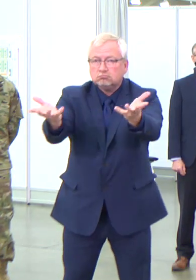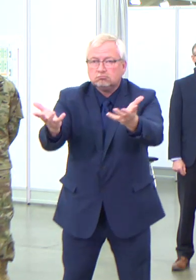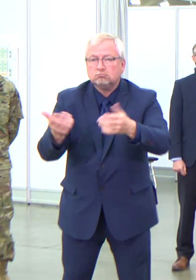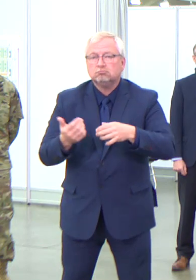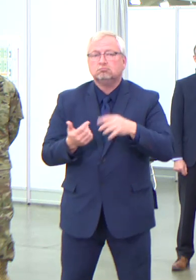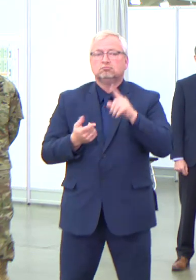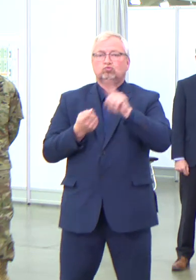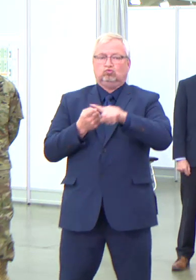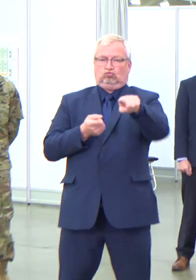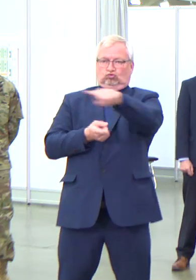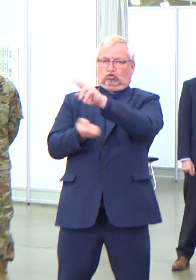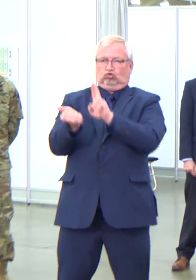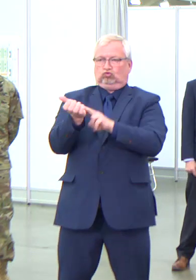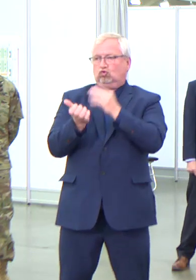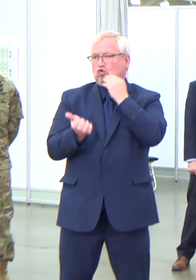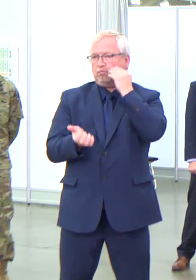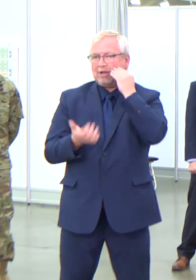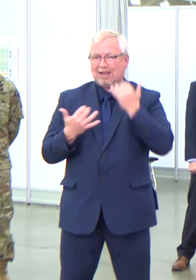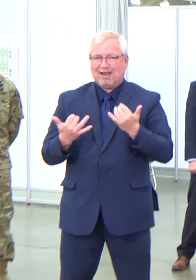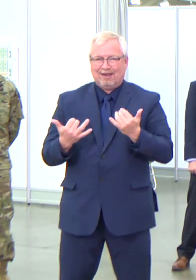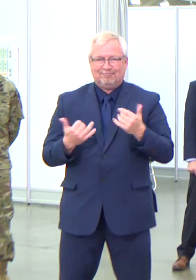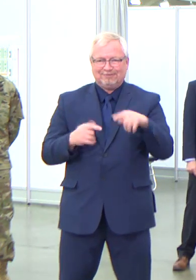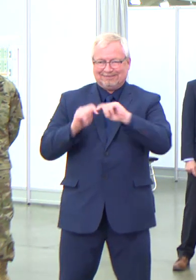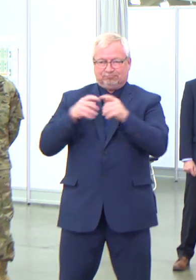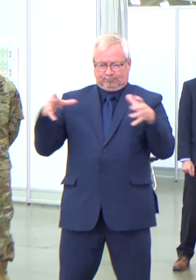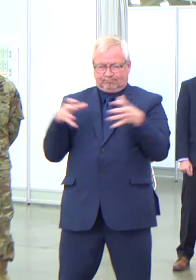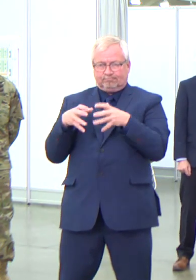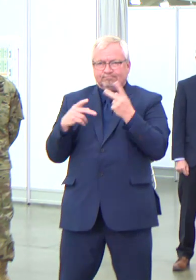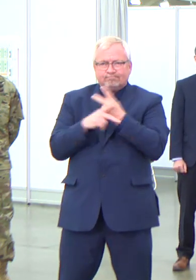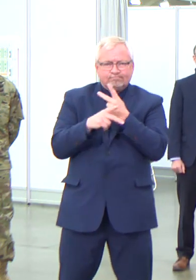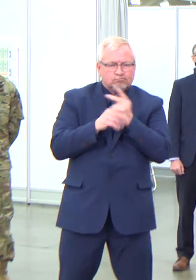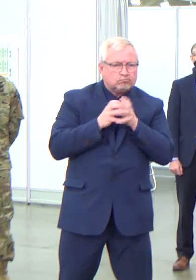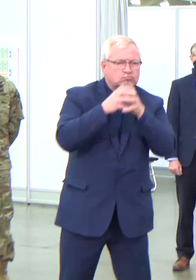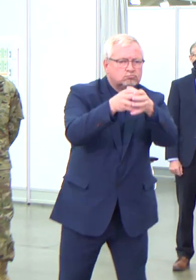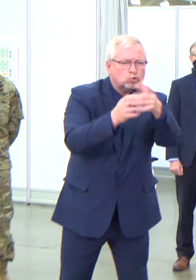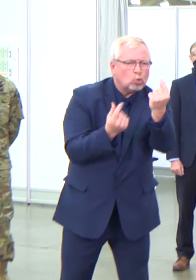and equipment to overburdened nursing homes. We're the first state in the nation to launch such a